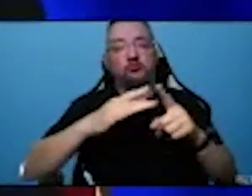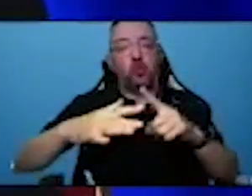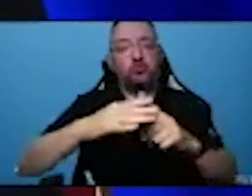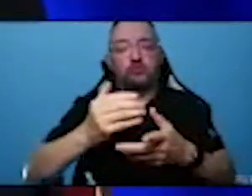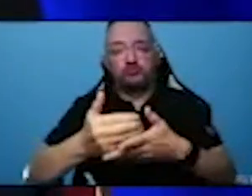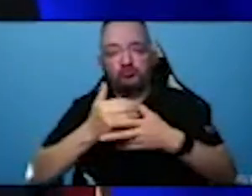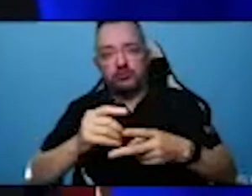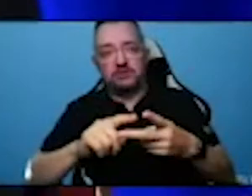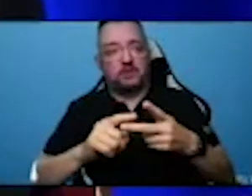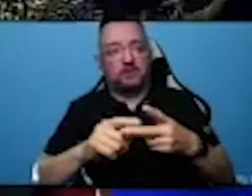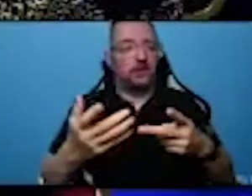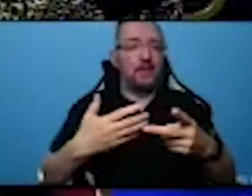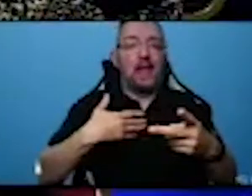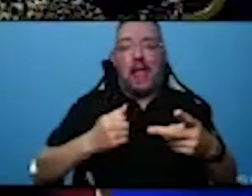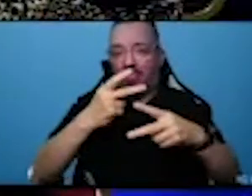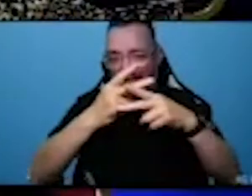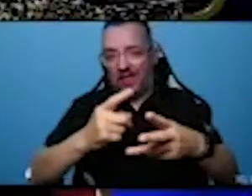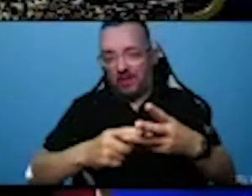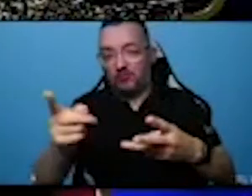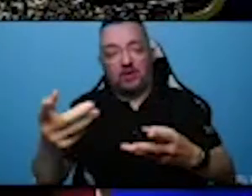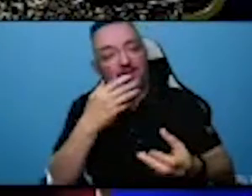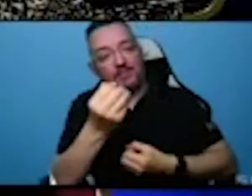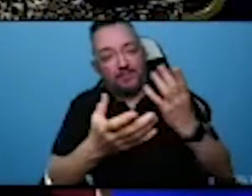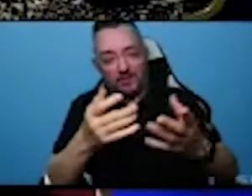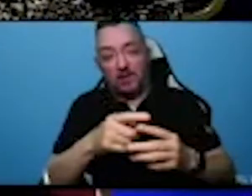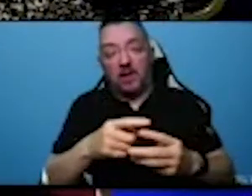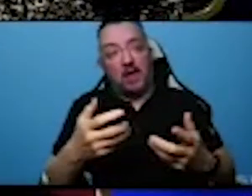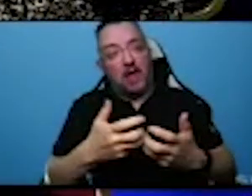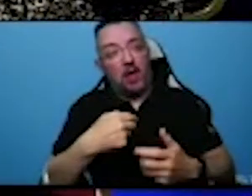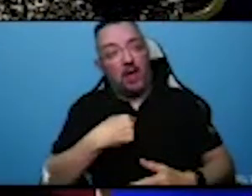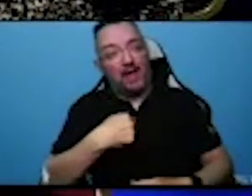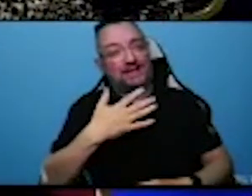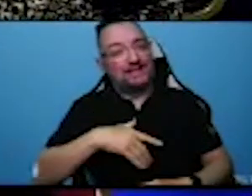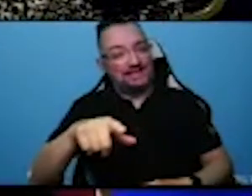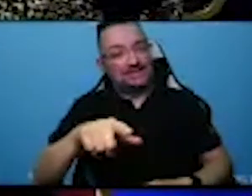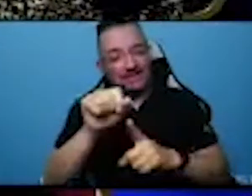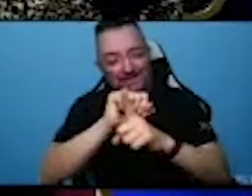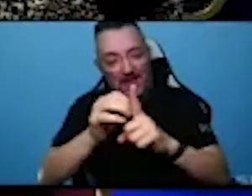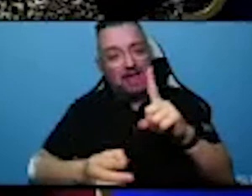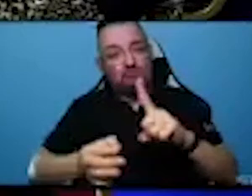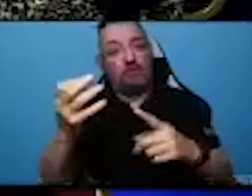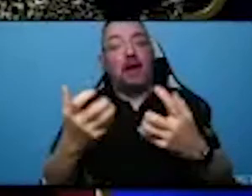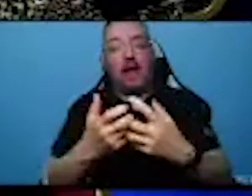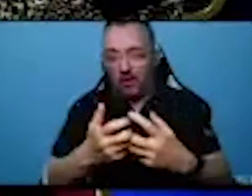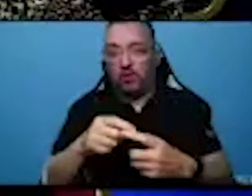And here's how I need it to be improved for it to work in my life, and for people like me. And then working with them to